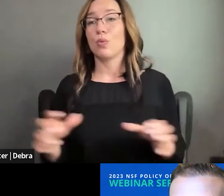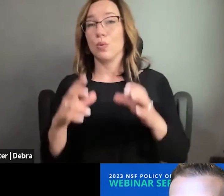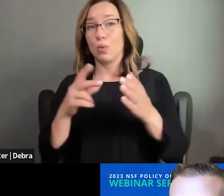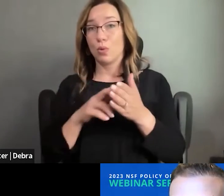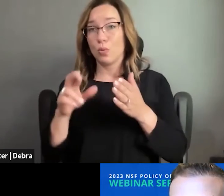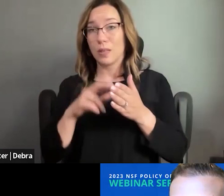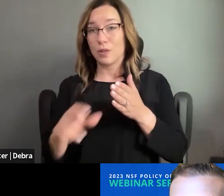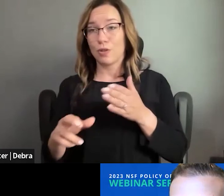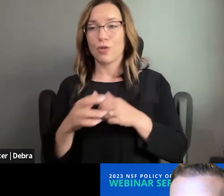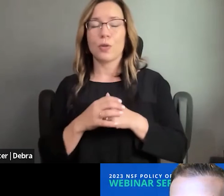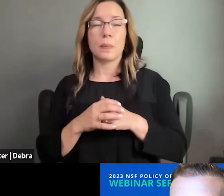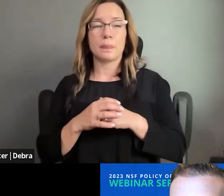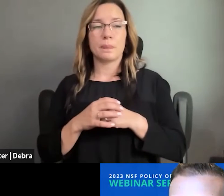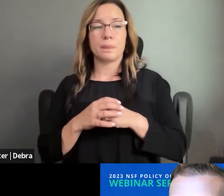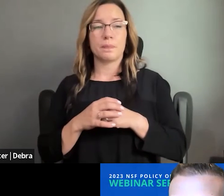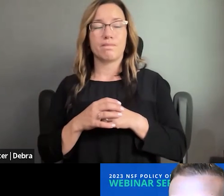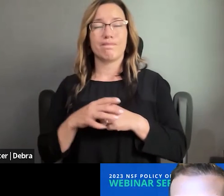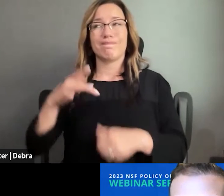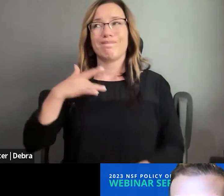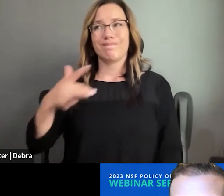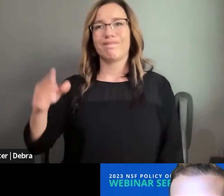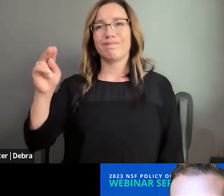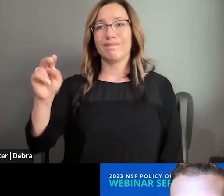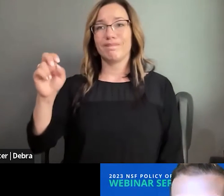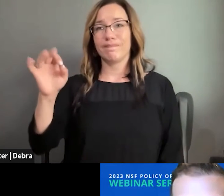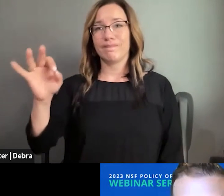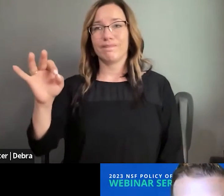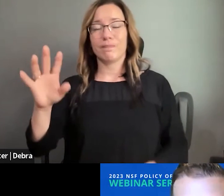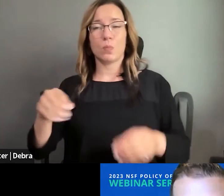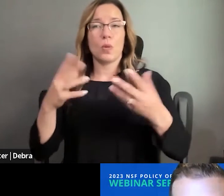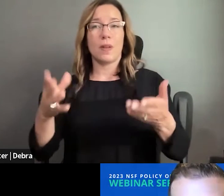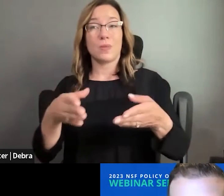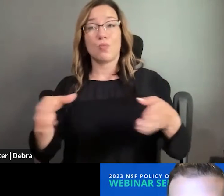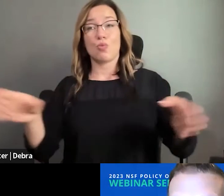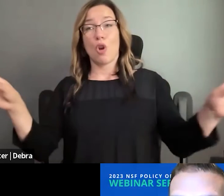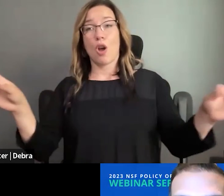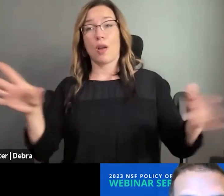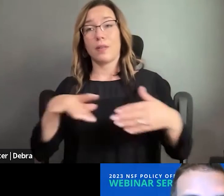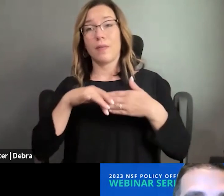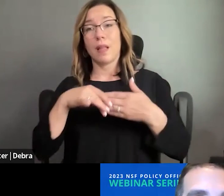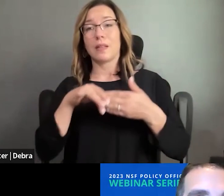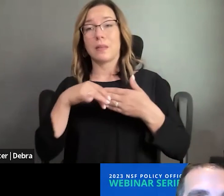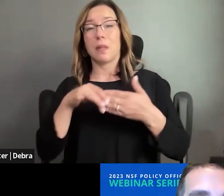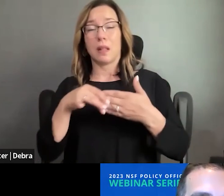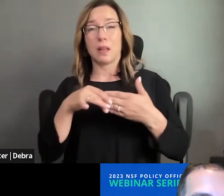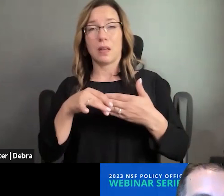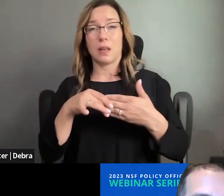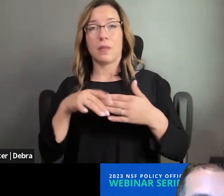Typically, NSF provides broad flexibility to have you identify